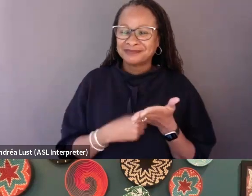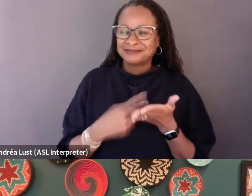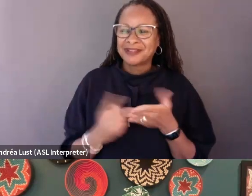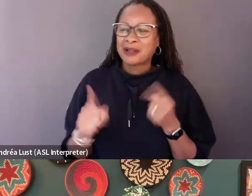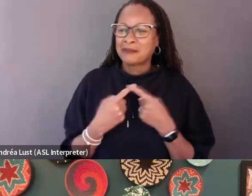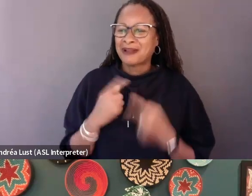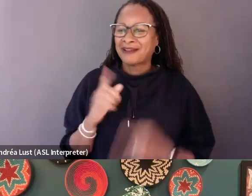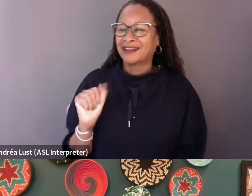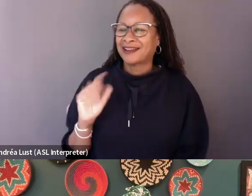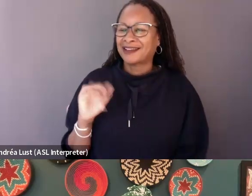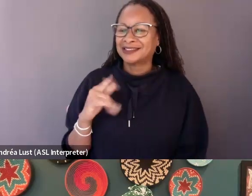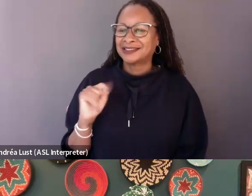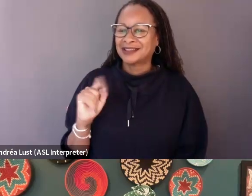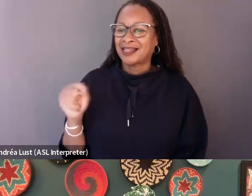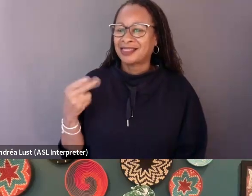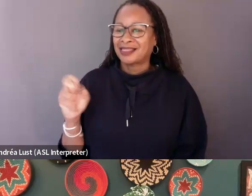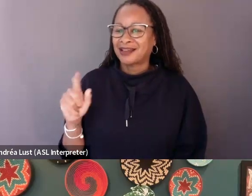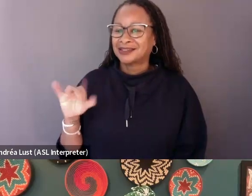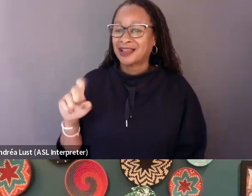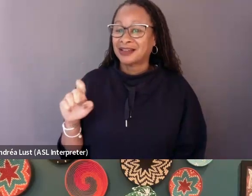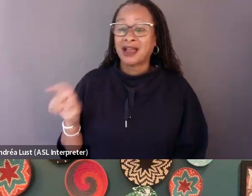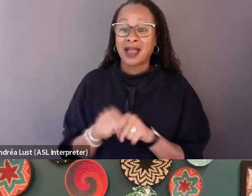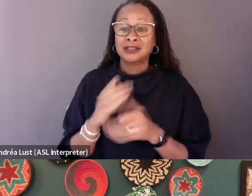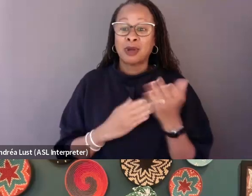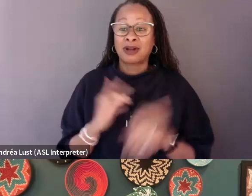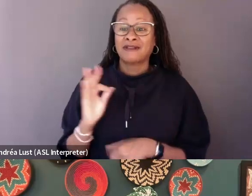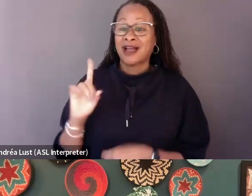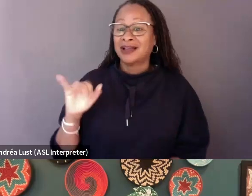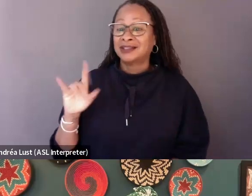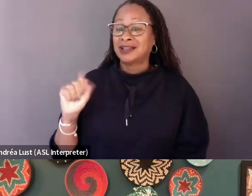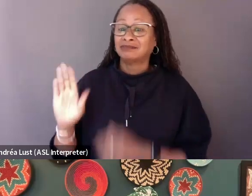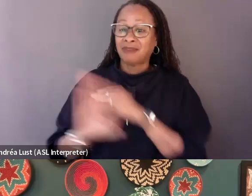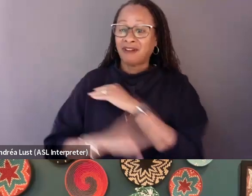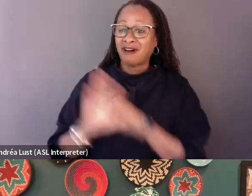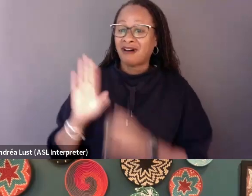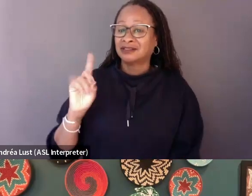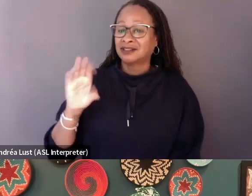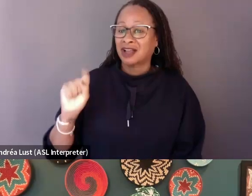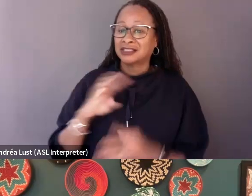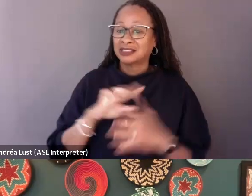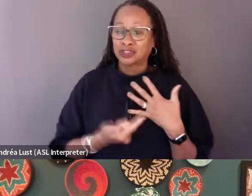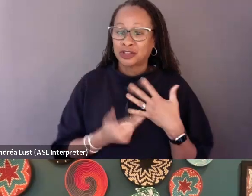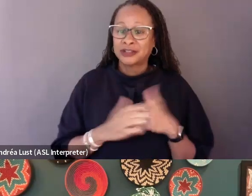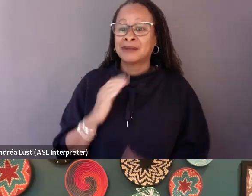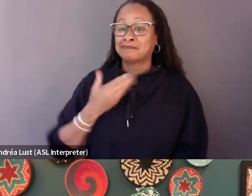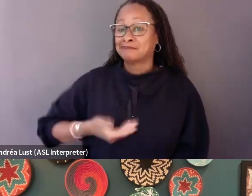as part of the IDA's FallDoc series. I'm Matt Carey, documentary editor at Deadline.com.